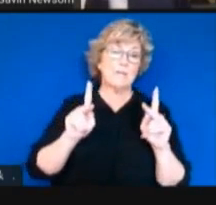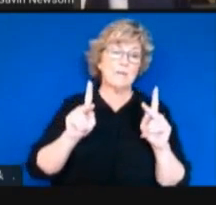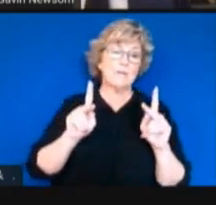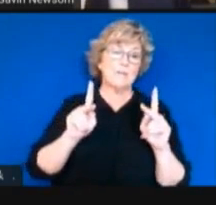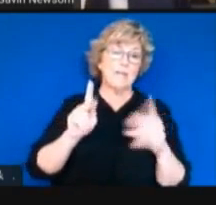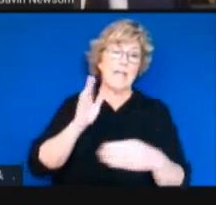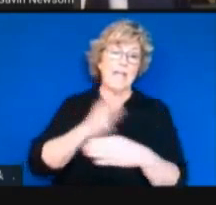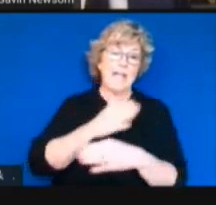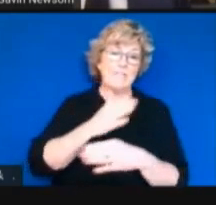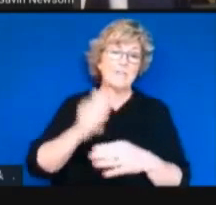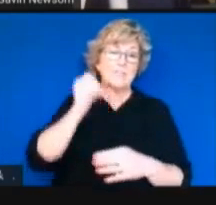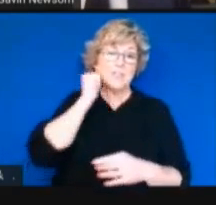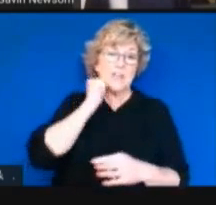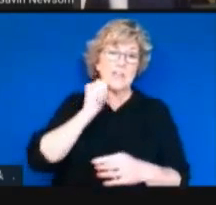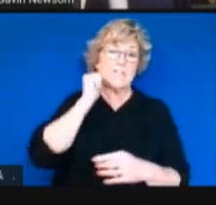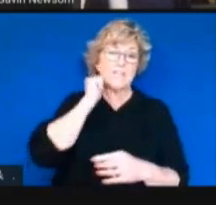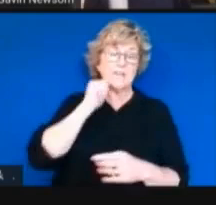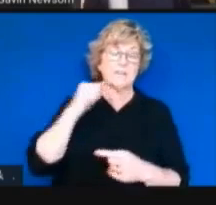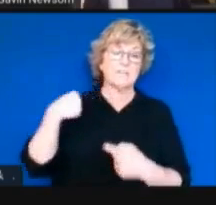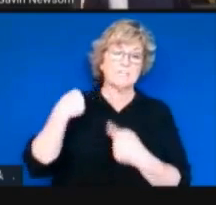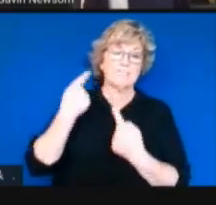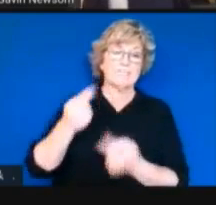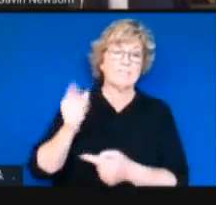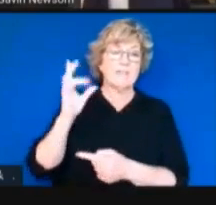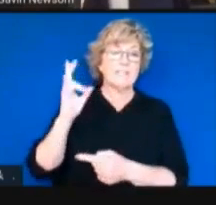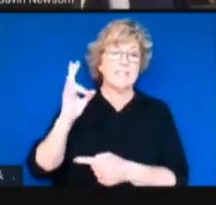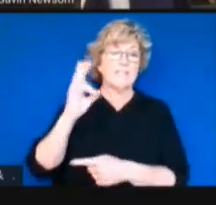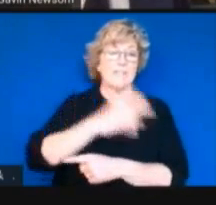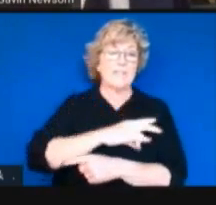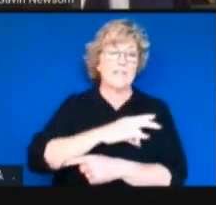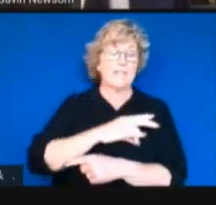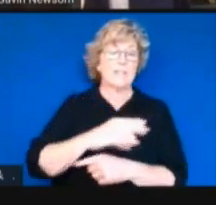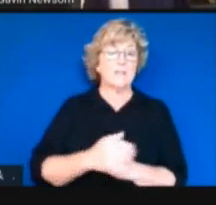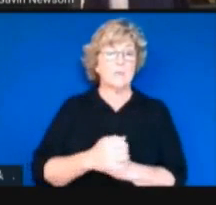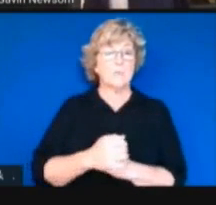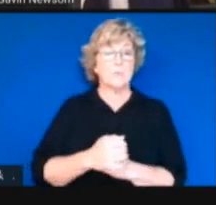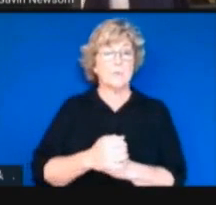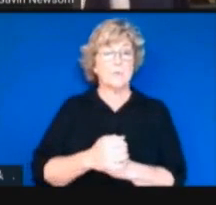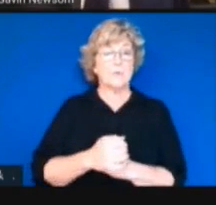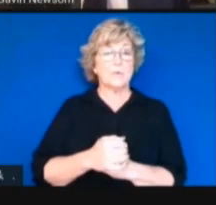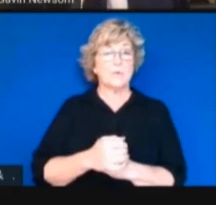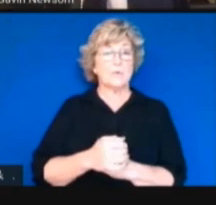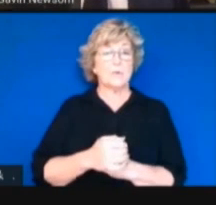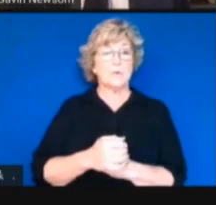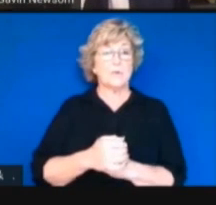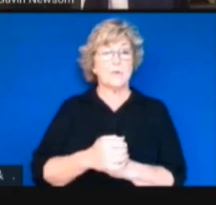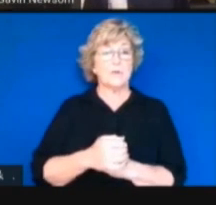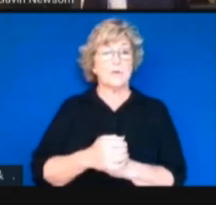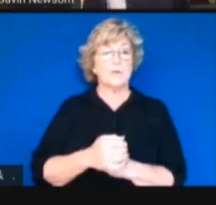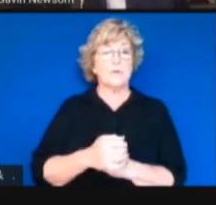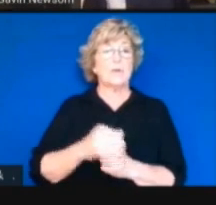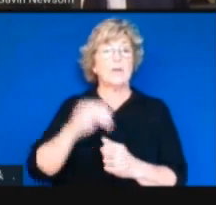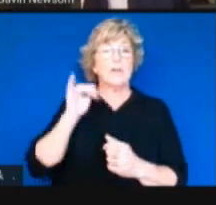AN AVERAGE NOW OF 233 LIVES LOST ON AVERAGE EVERY DAY OVER THE LAST SEVEN DAYS.